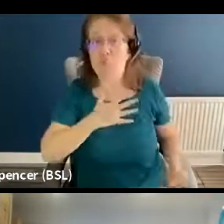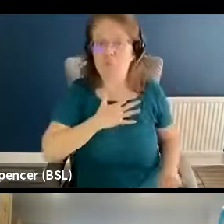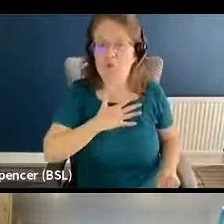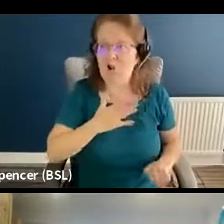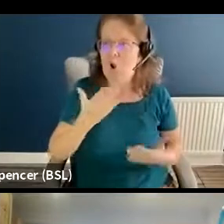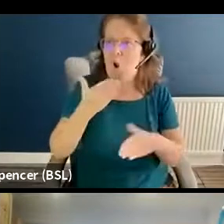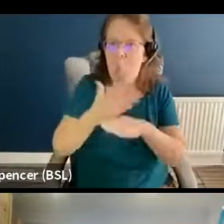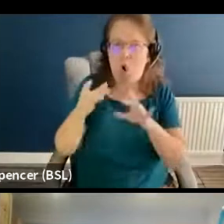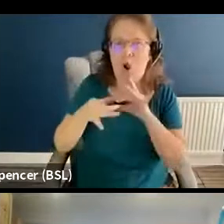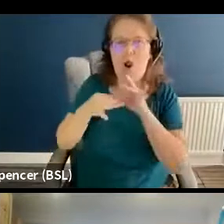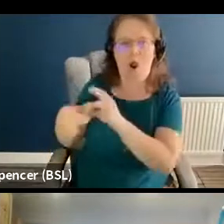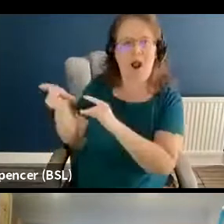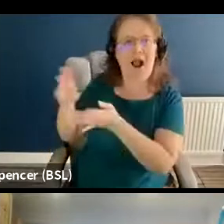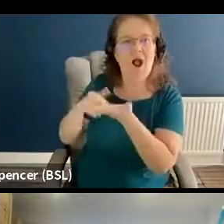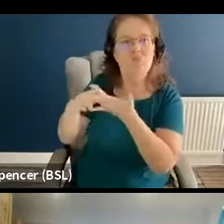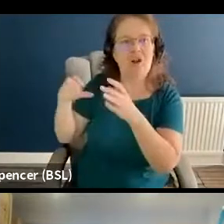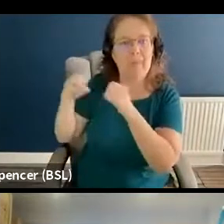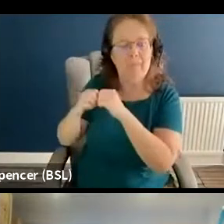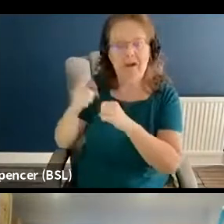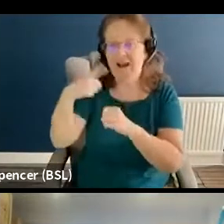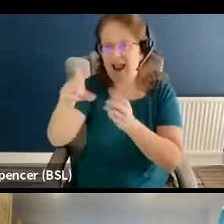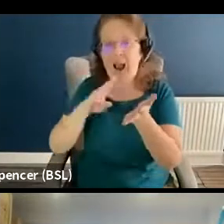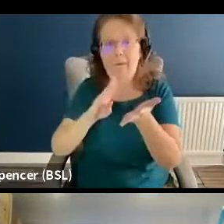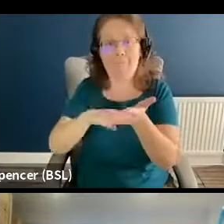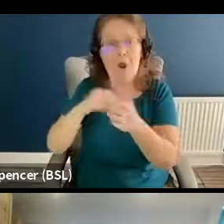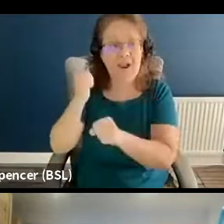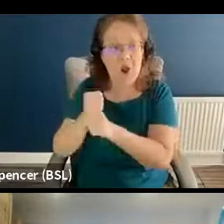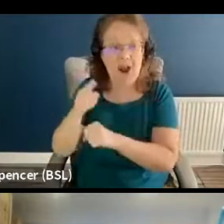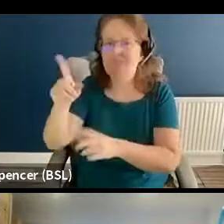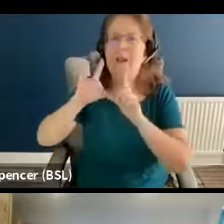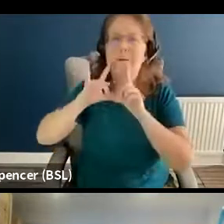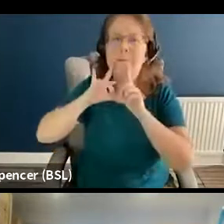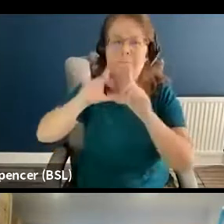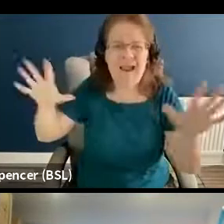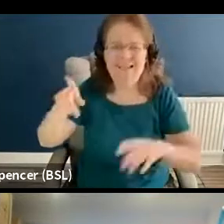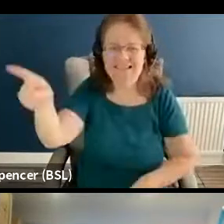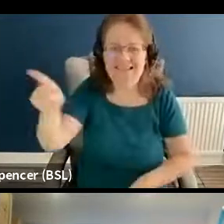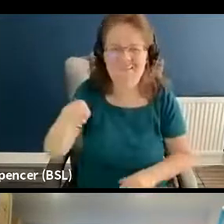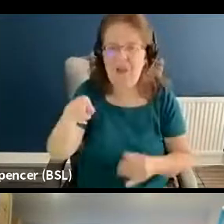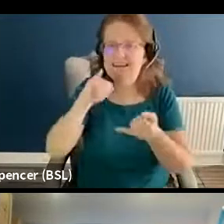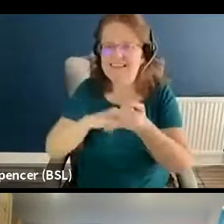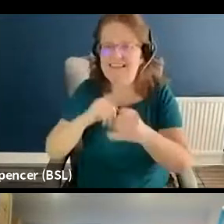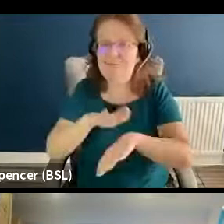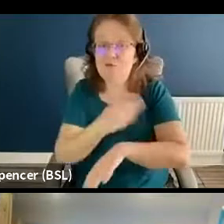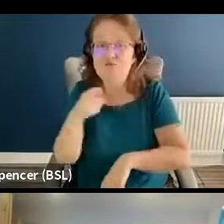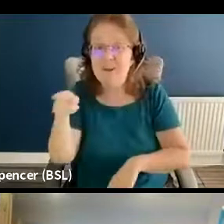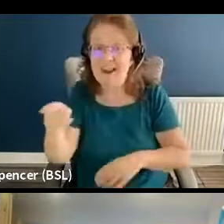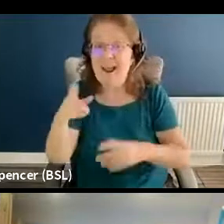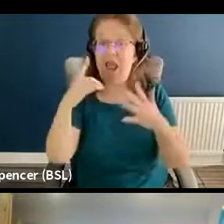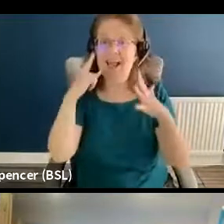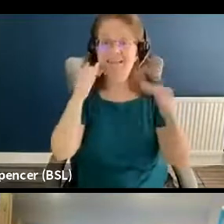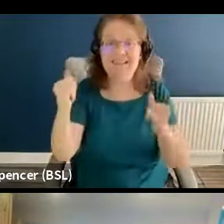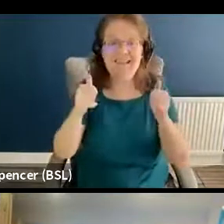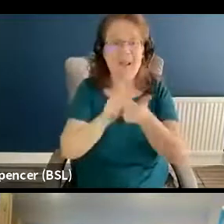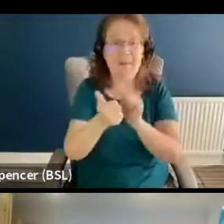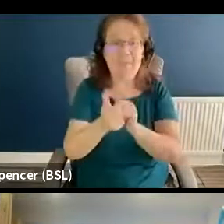with RNIB, but also Mike Gifford is amazing, what Steve is doing with Test Partners is brilliant.